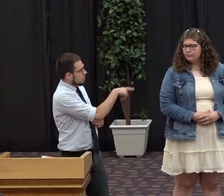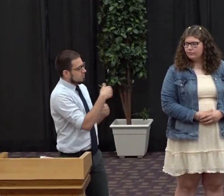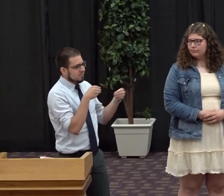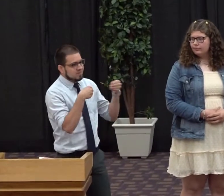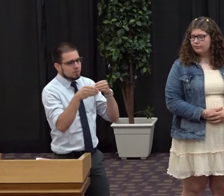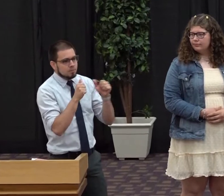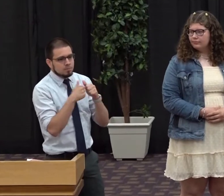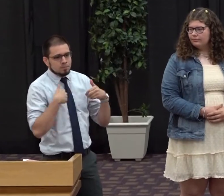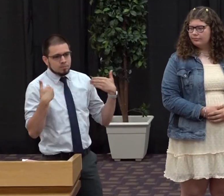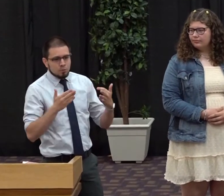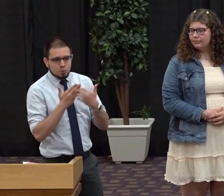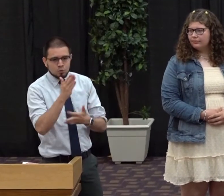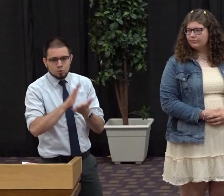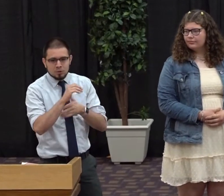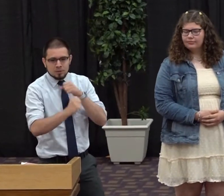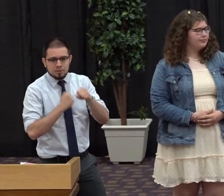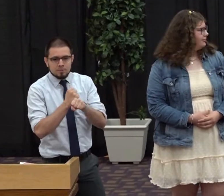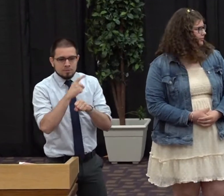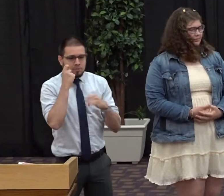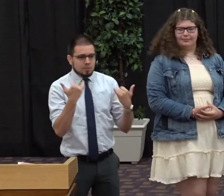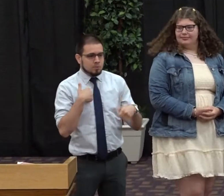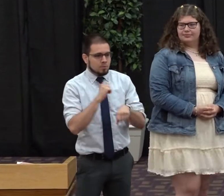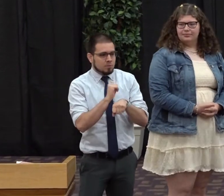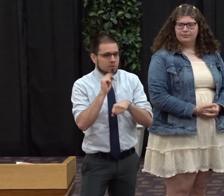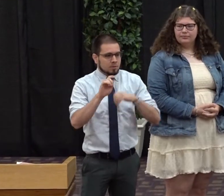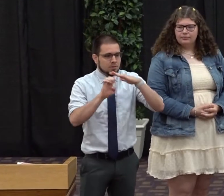I'd like to thank all of you for your flexibility throughout the school year.